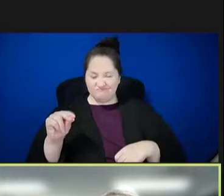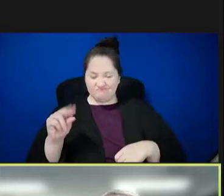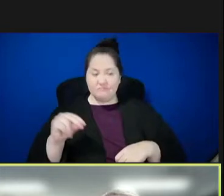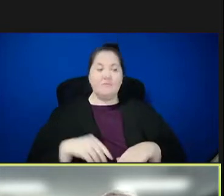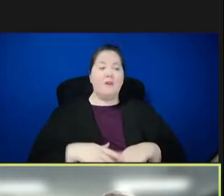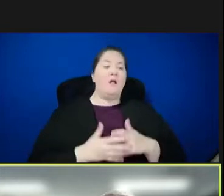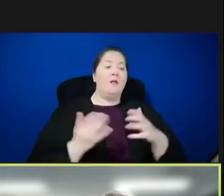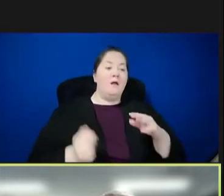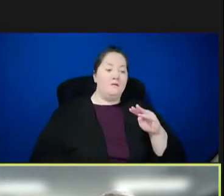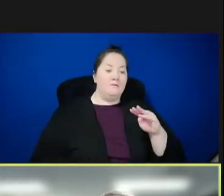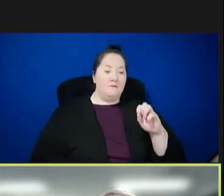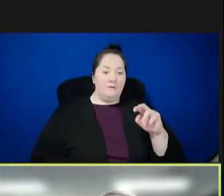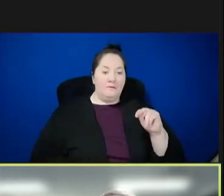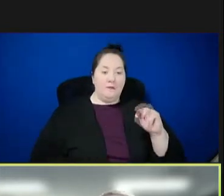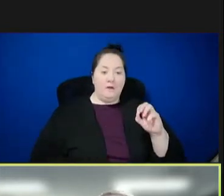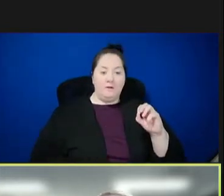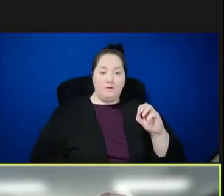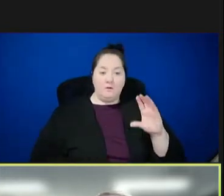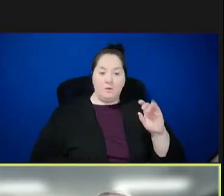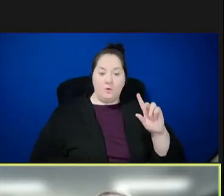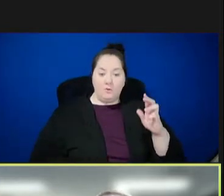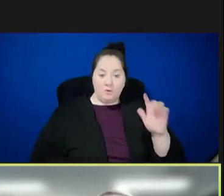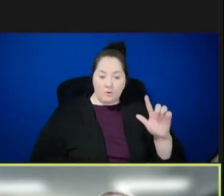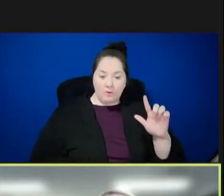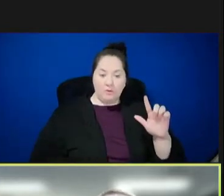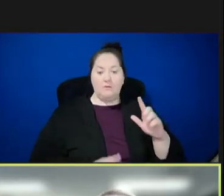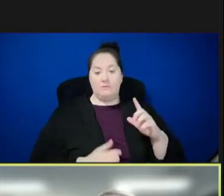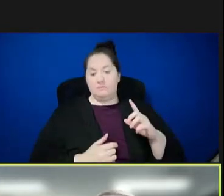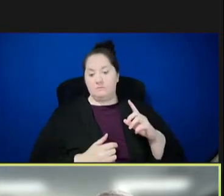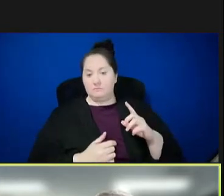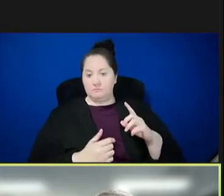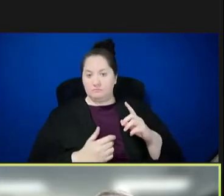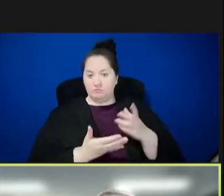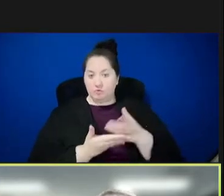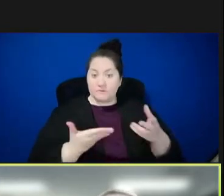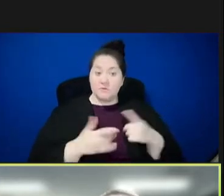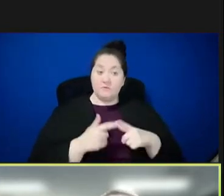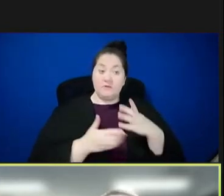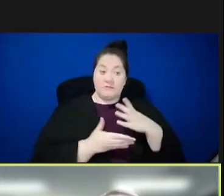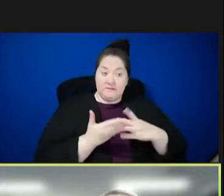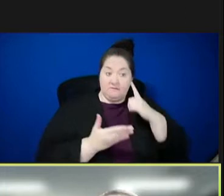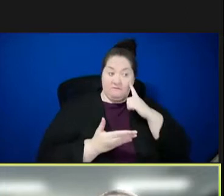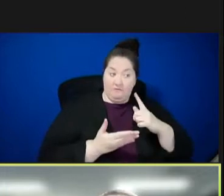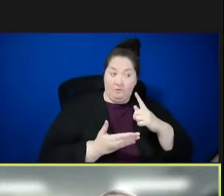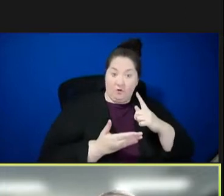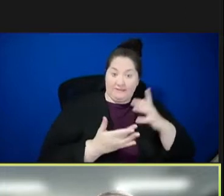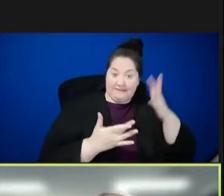the pipeline, importantly four for diseases for which we do not have currently available vaccines.